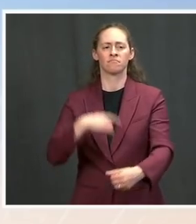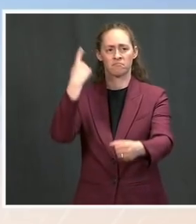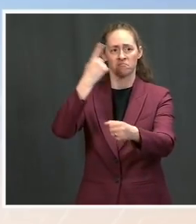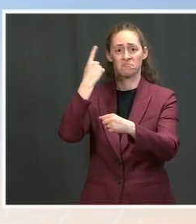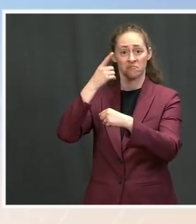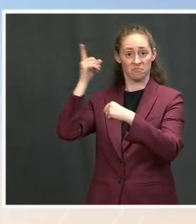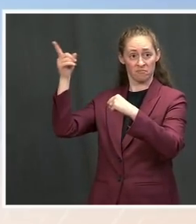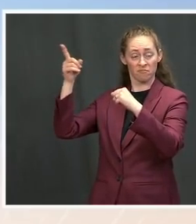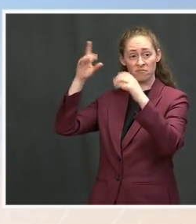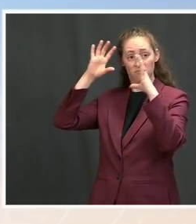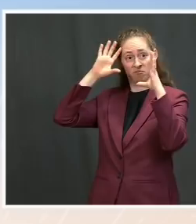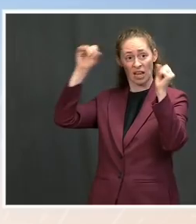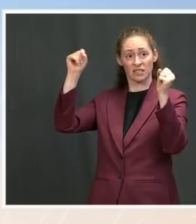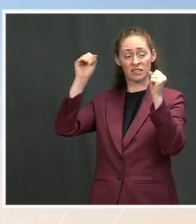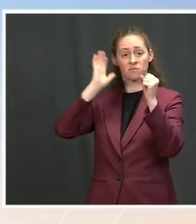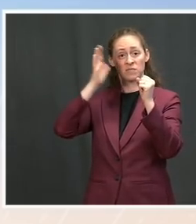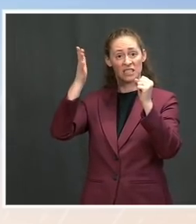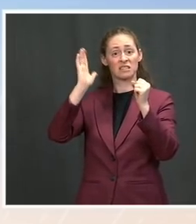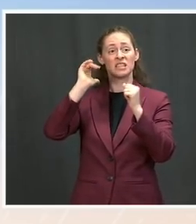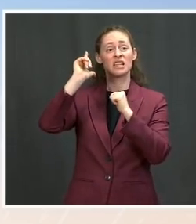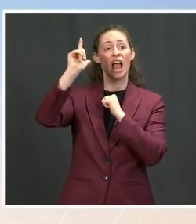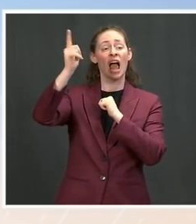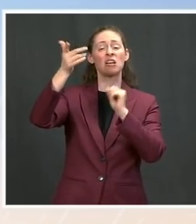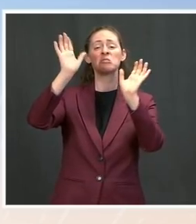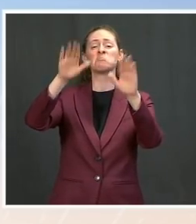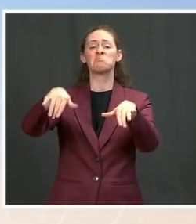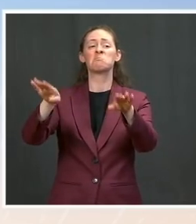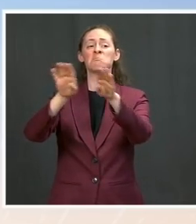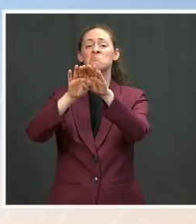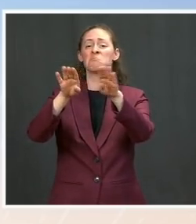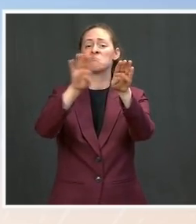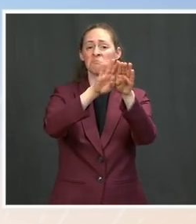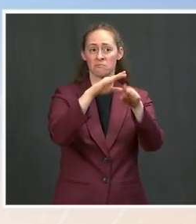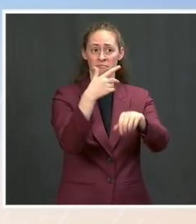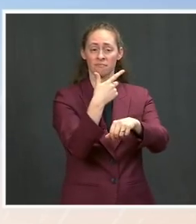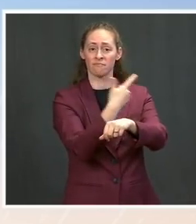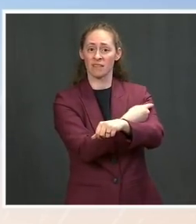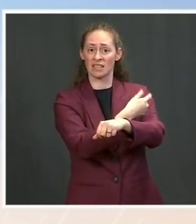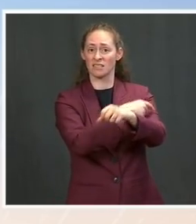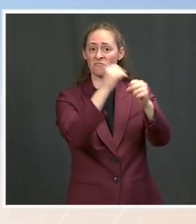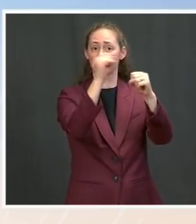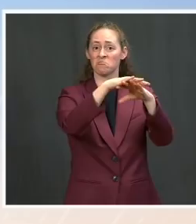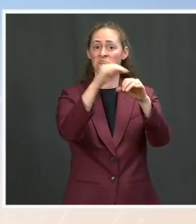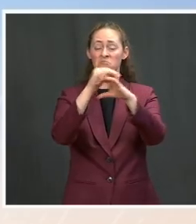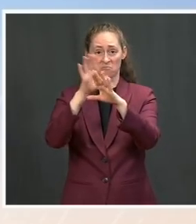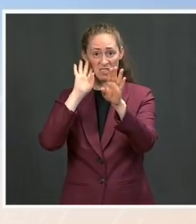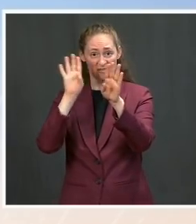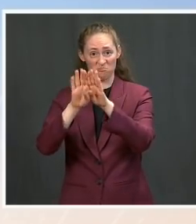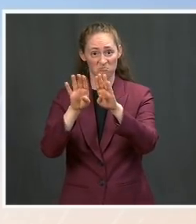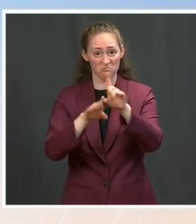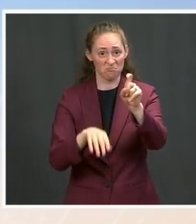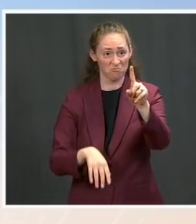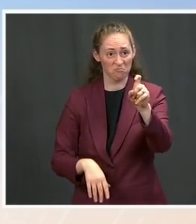Is it not effective to be using those mass vaccine sites anymore at this point in the campaign? Ms. Psaki: It's more effective in some places than others.